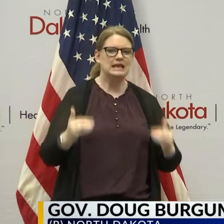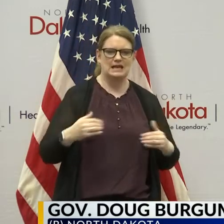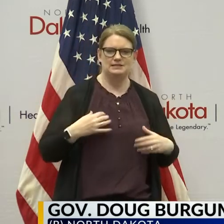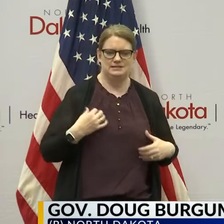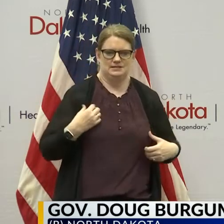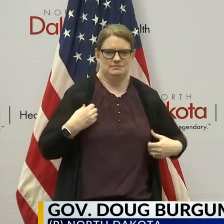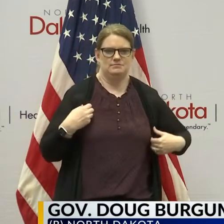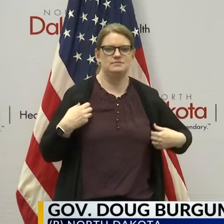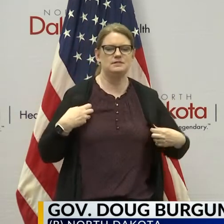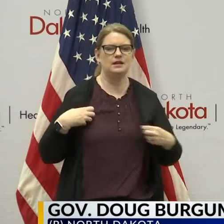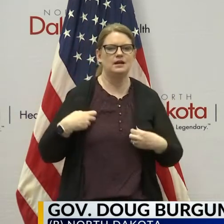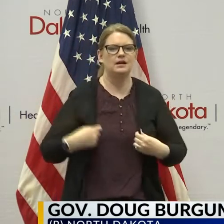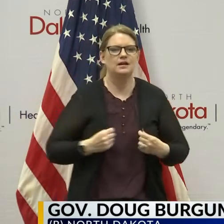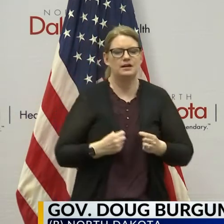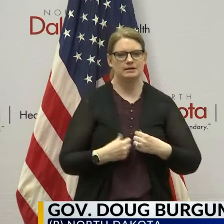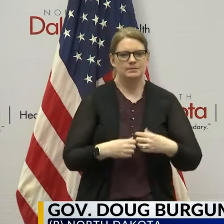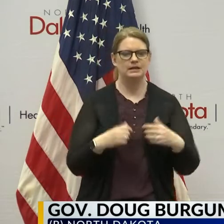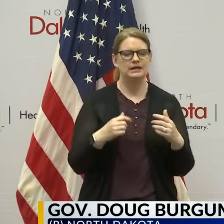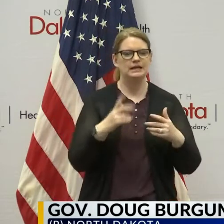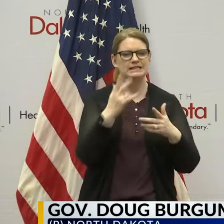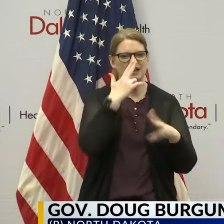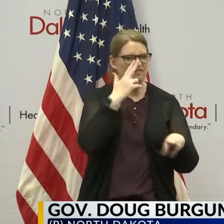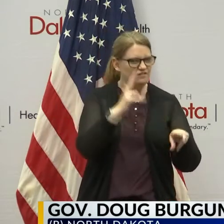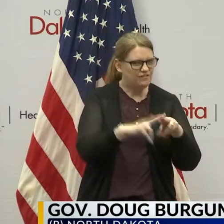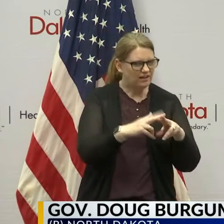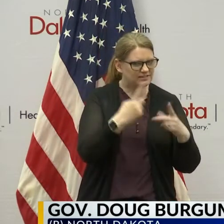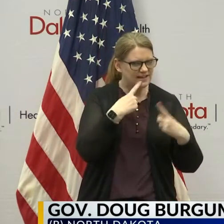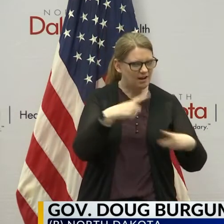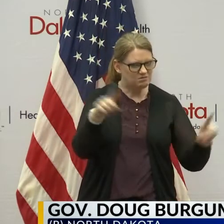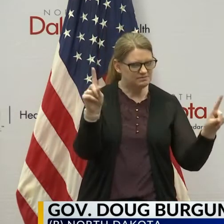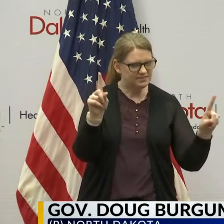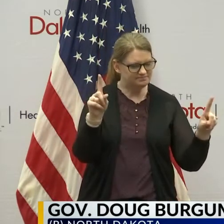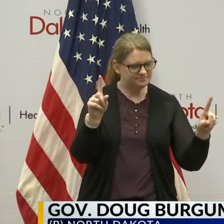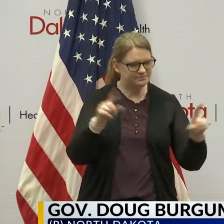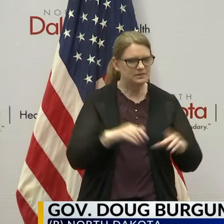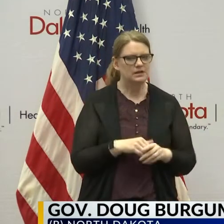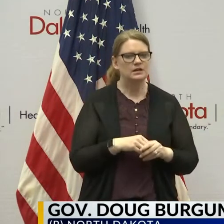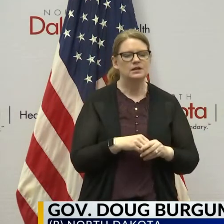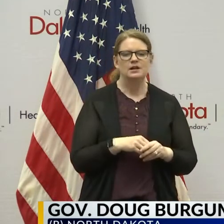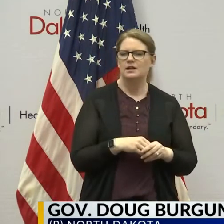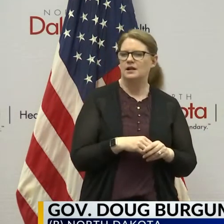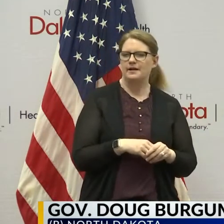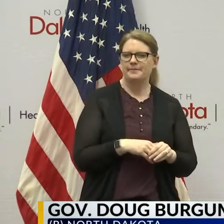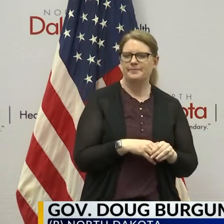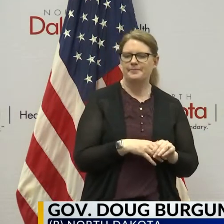THE TEST IS PROCESSED. THANK YOU TO ALL OF THOSE FOLKS. NEXT, WE HAVE A FUN